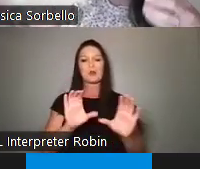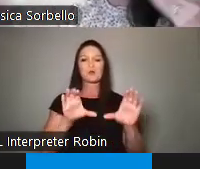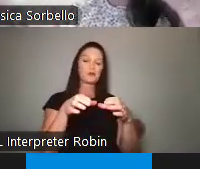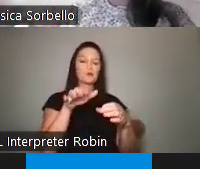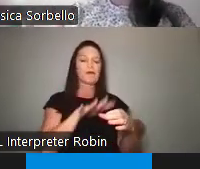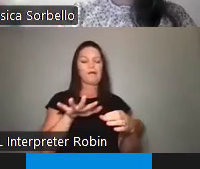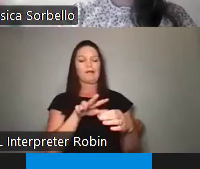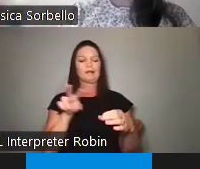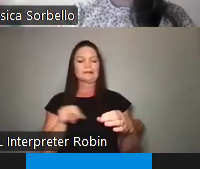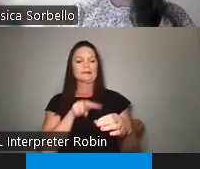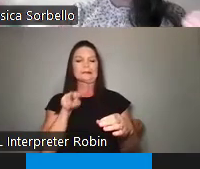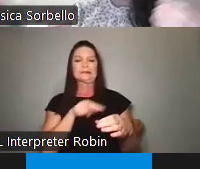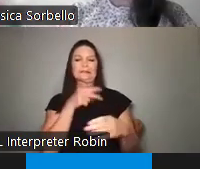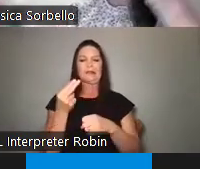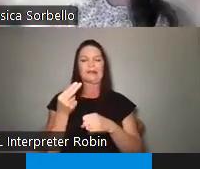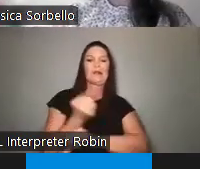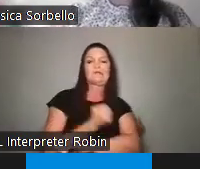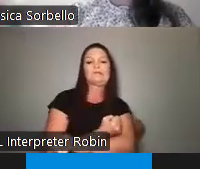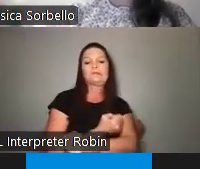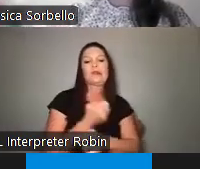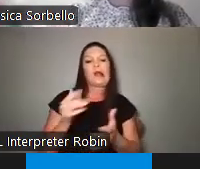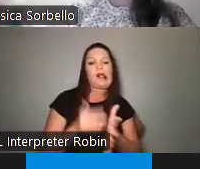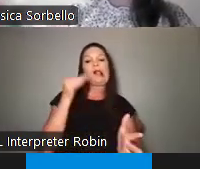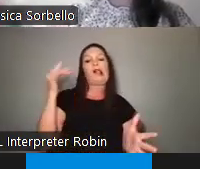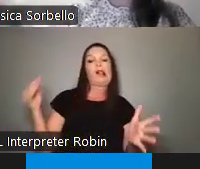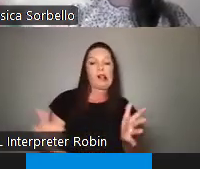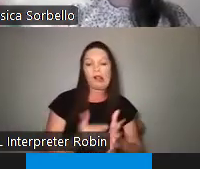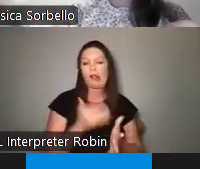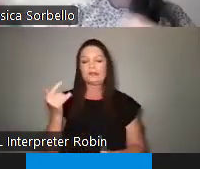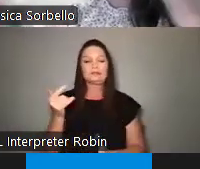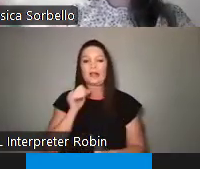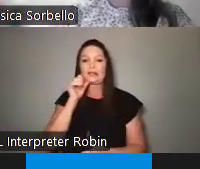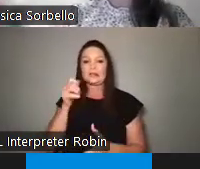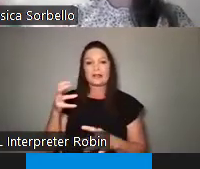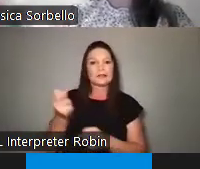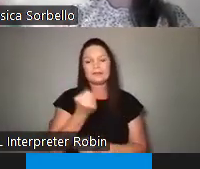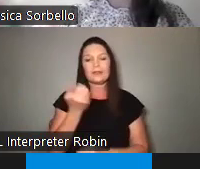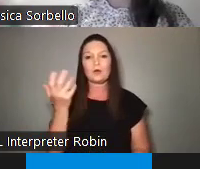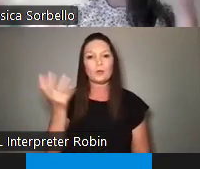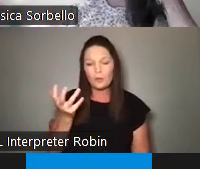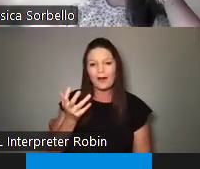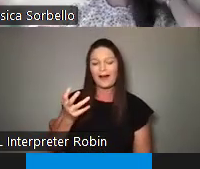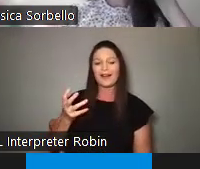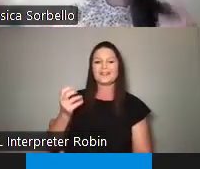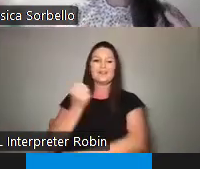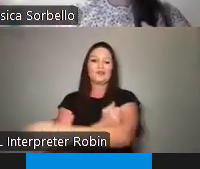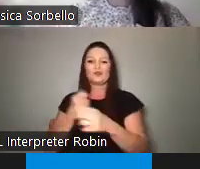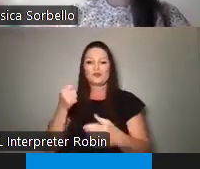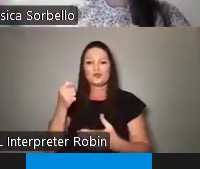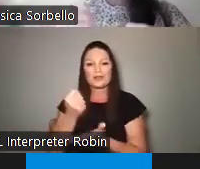necessarily need it and therefore, they are not considering themselves at risk for an overdose. And, you know